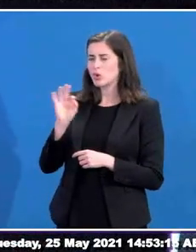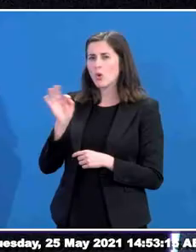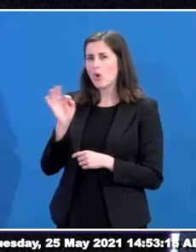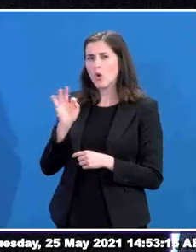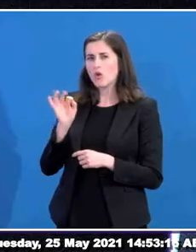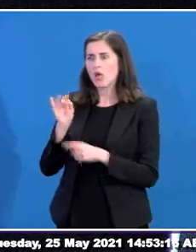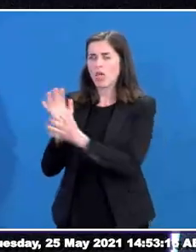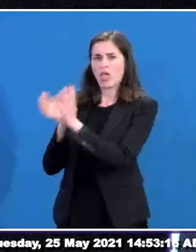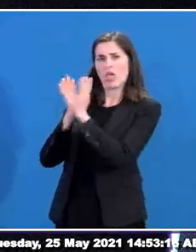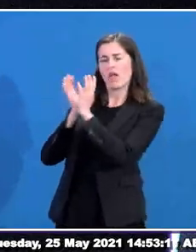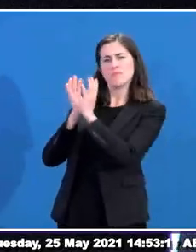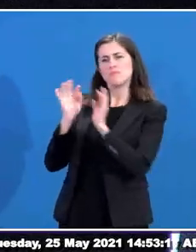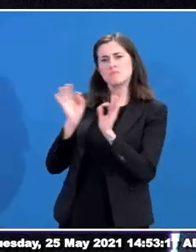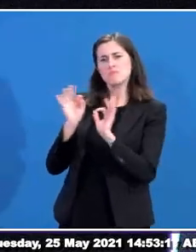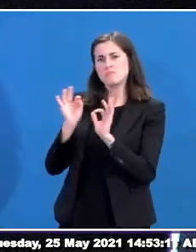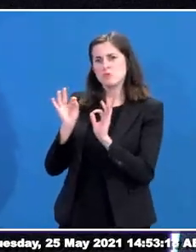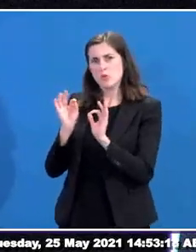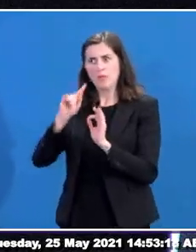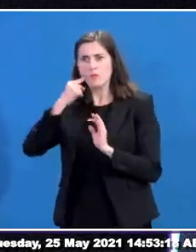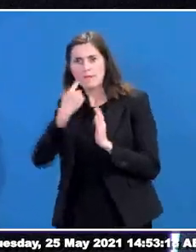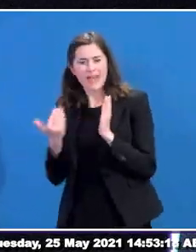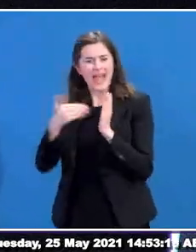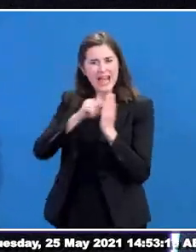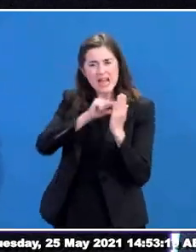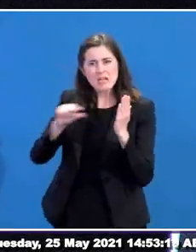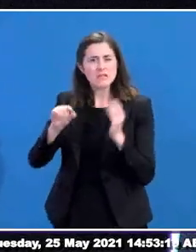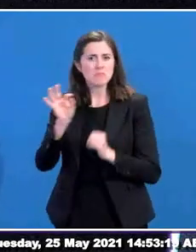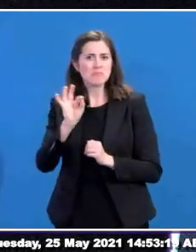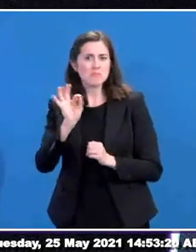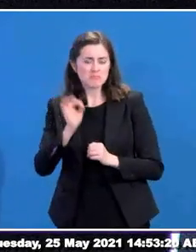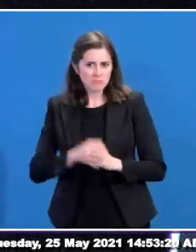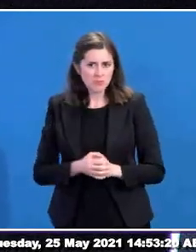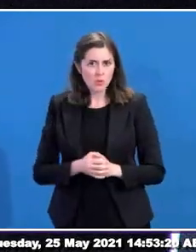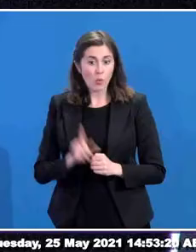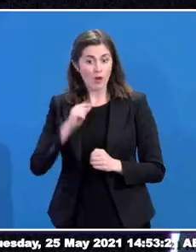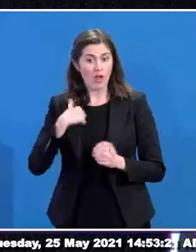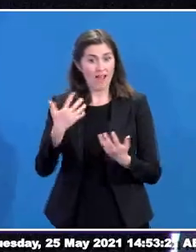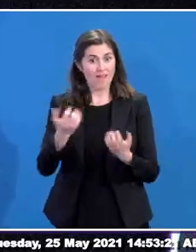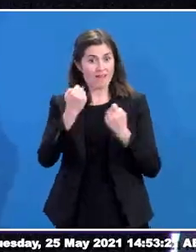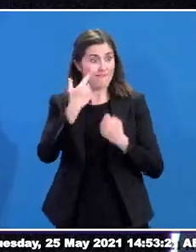I think a lot of my findings are probably not what employers want